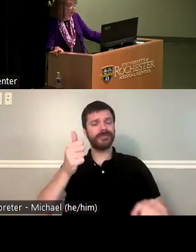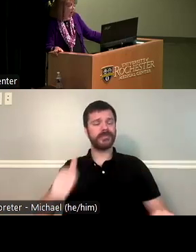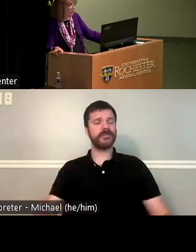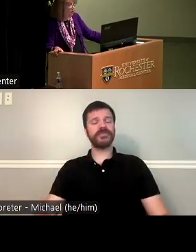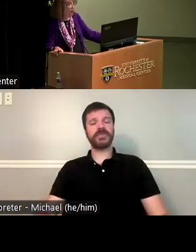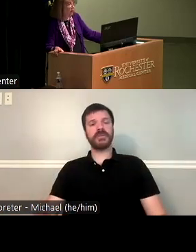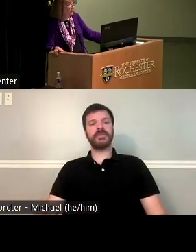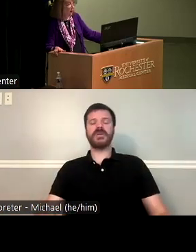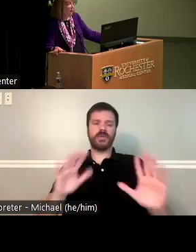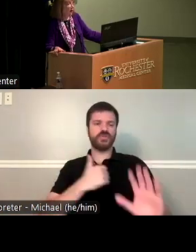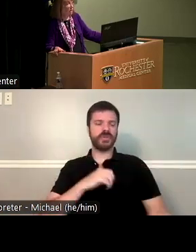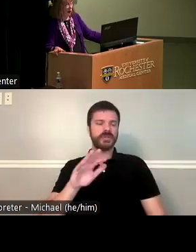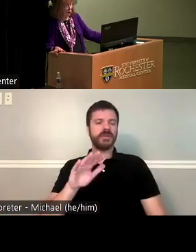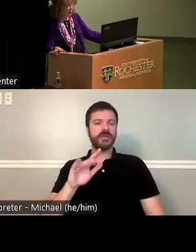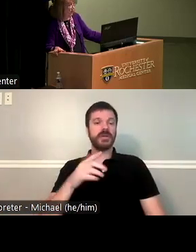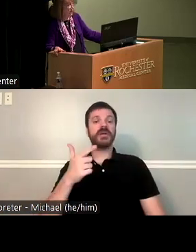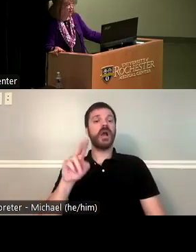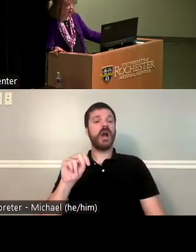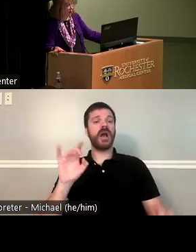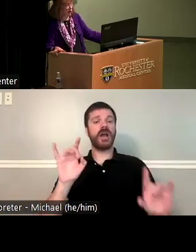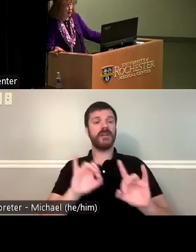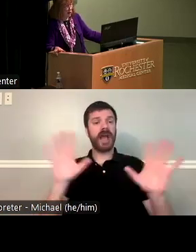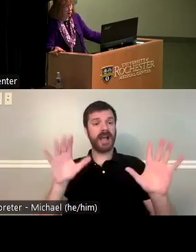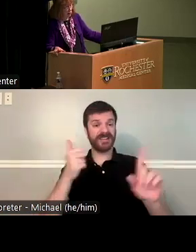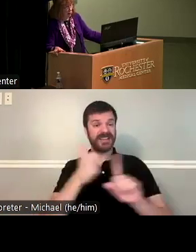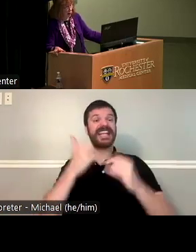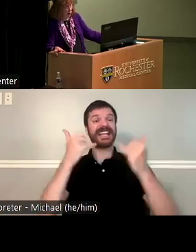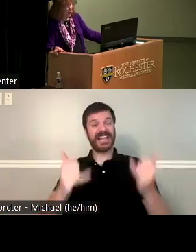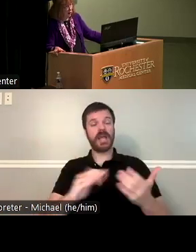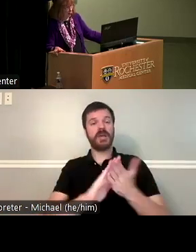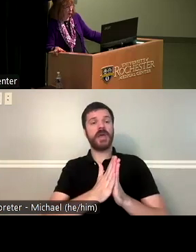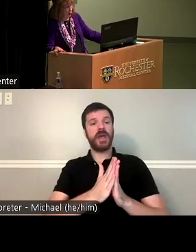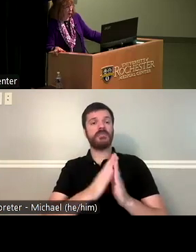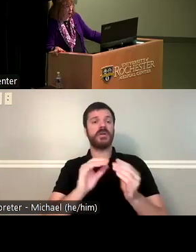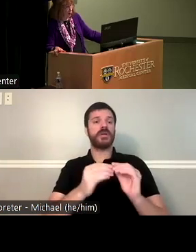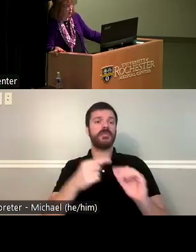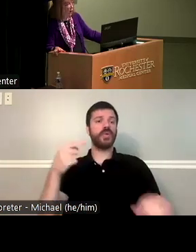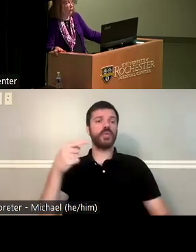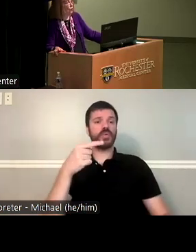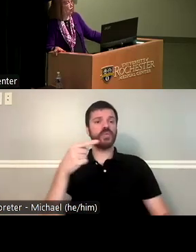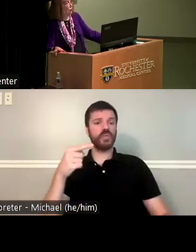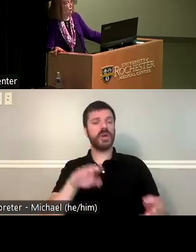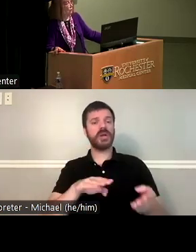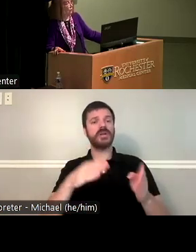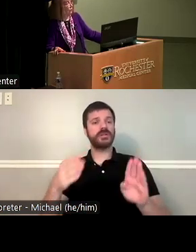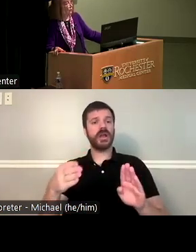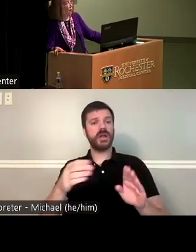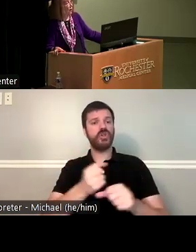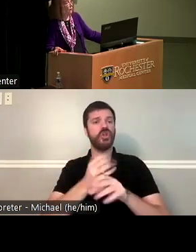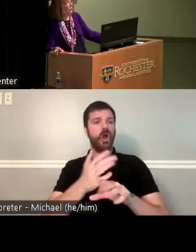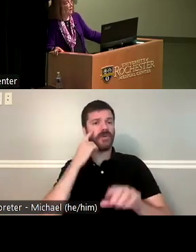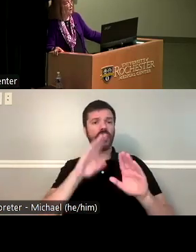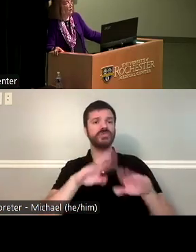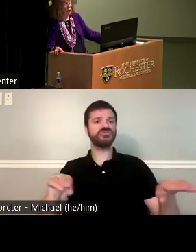uh I'm sorry um gun violence is now the leading uh death cause uh for children uh from 10 to I